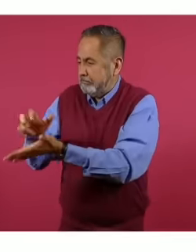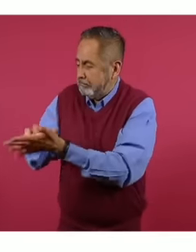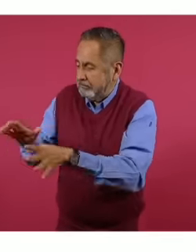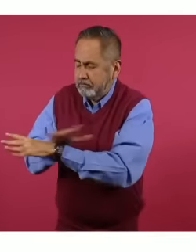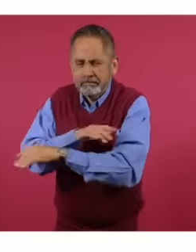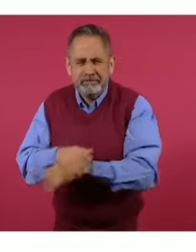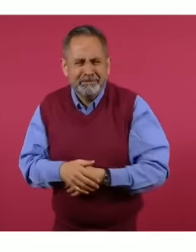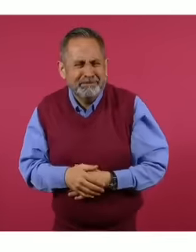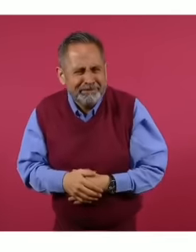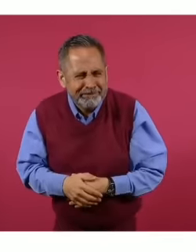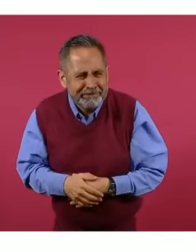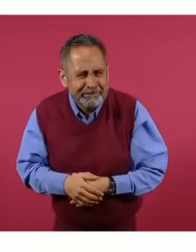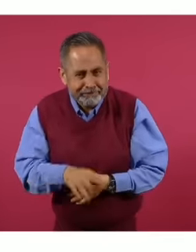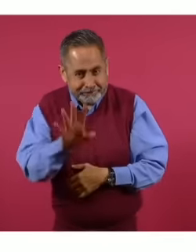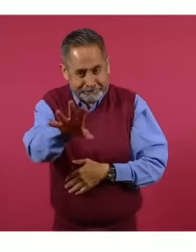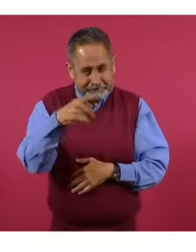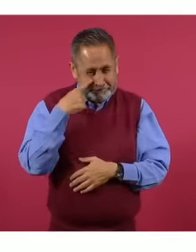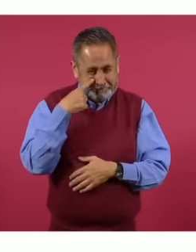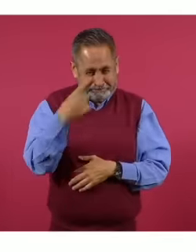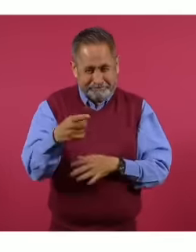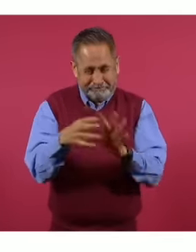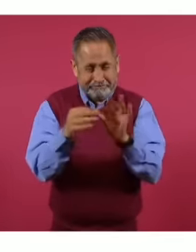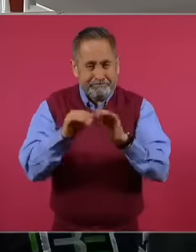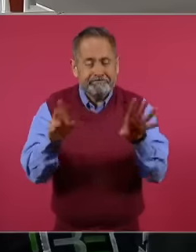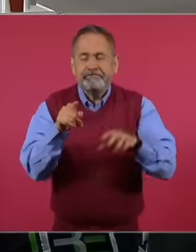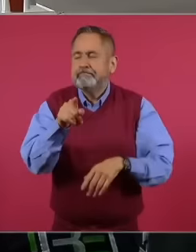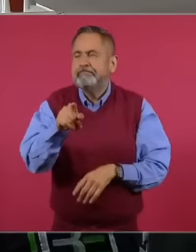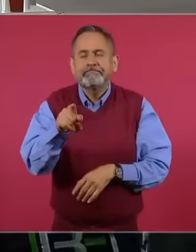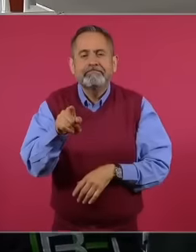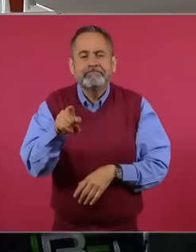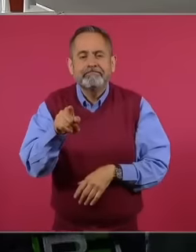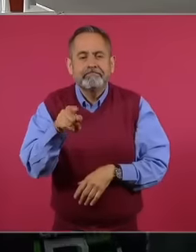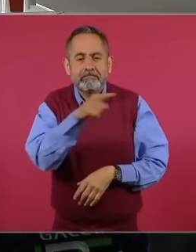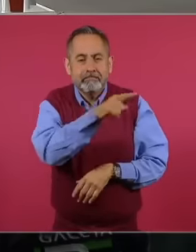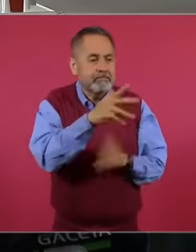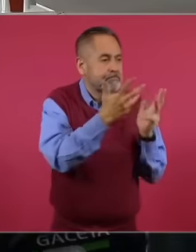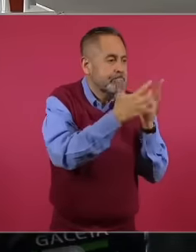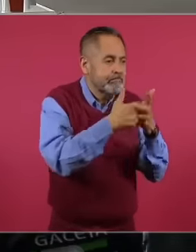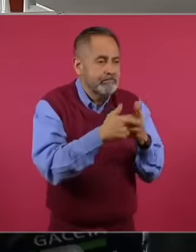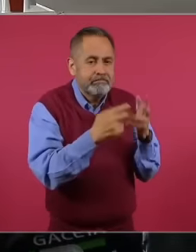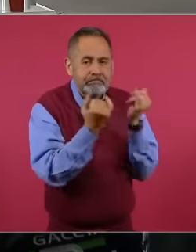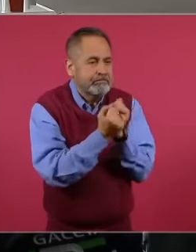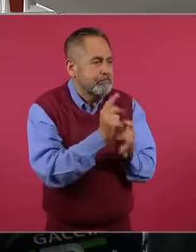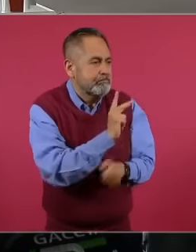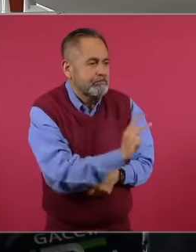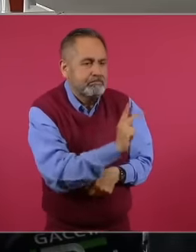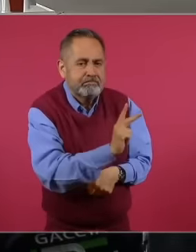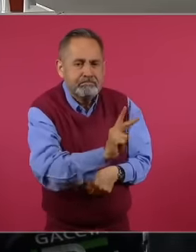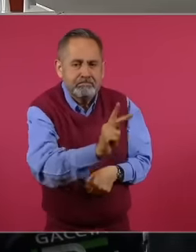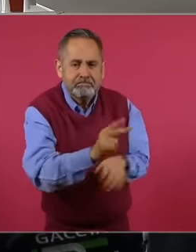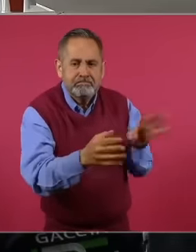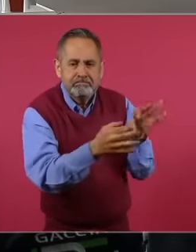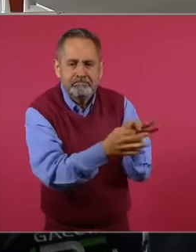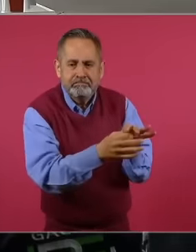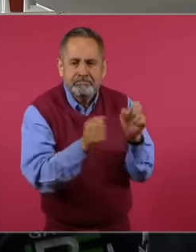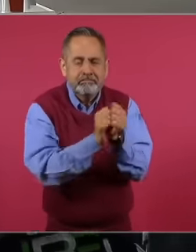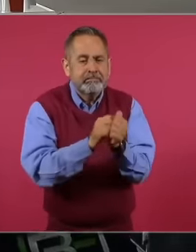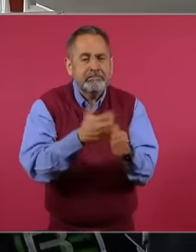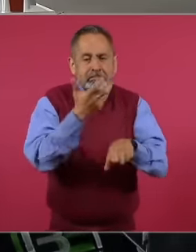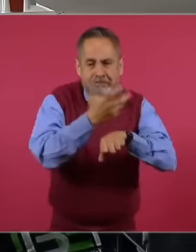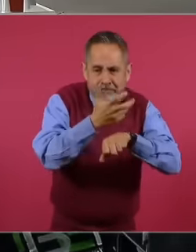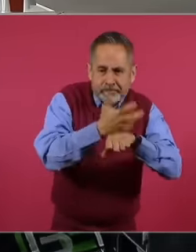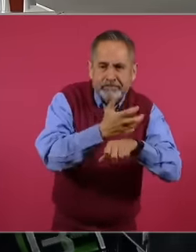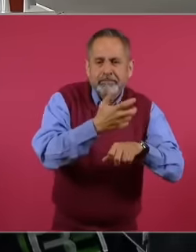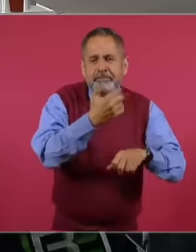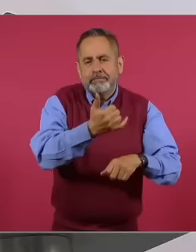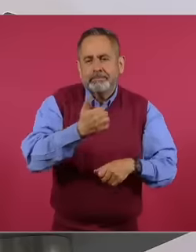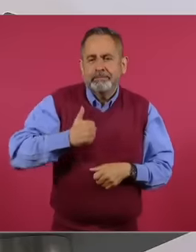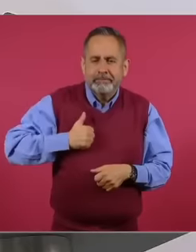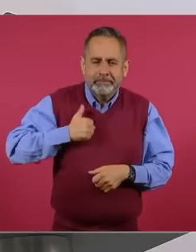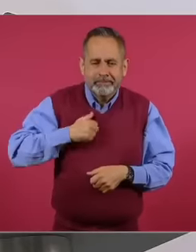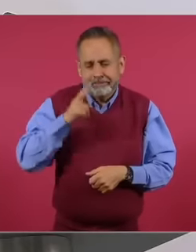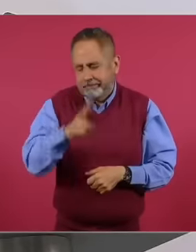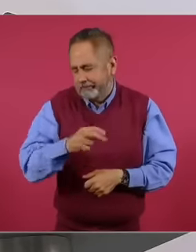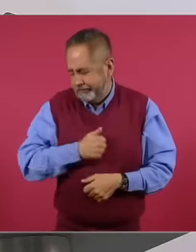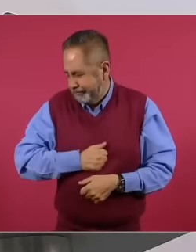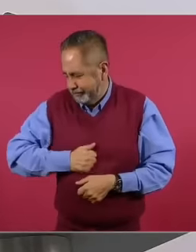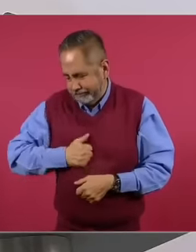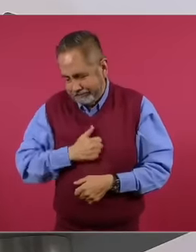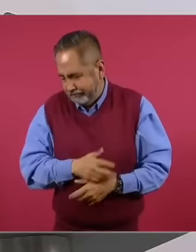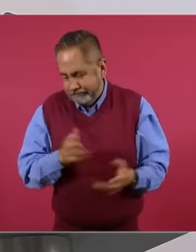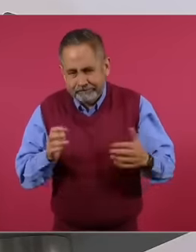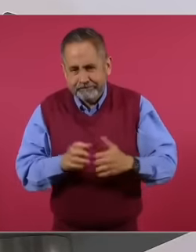if they realize how the United States and Canada harmonize, which is also regrettable because that It's not